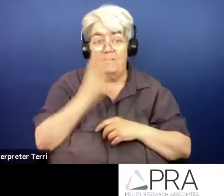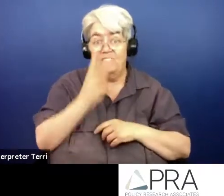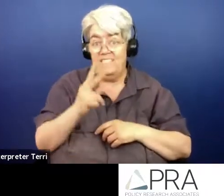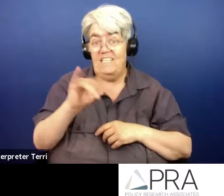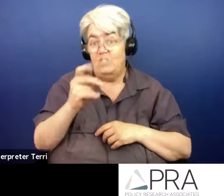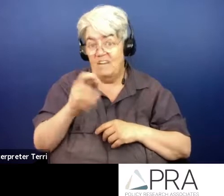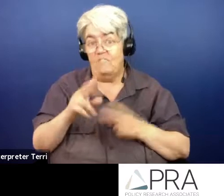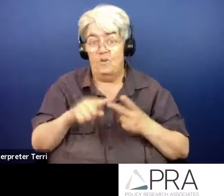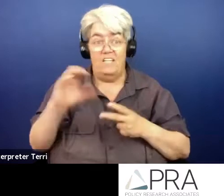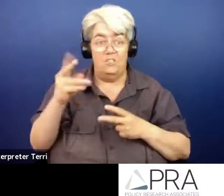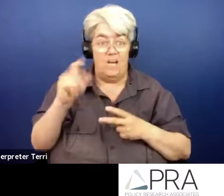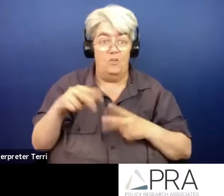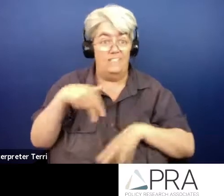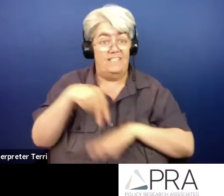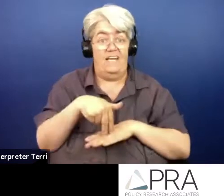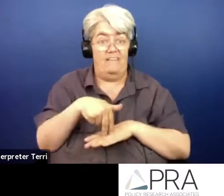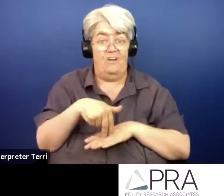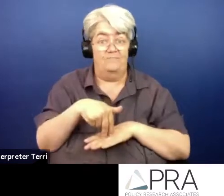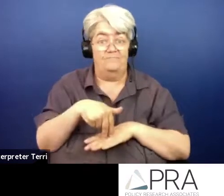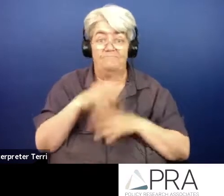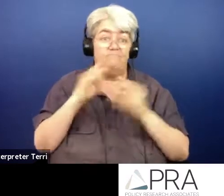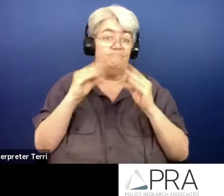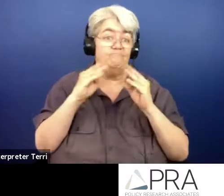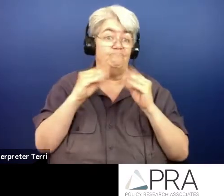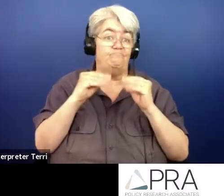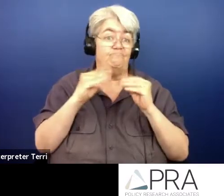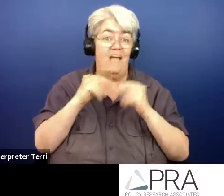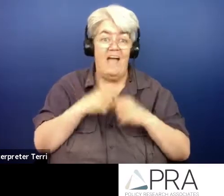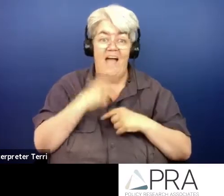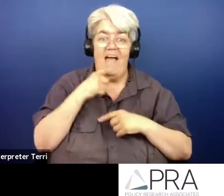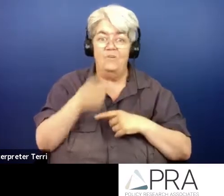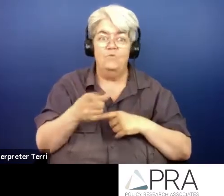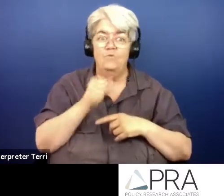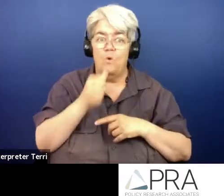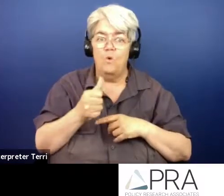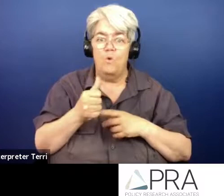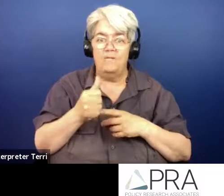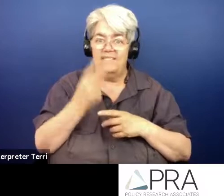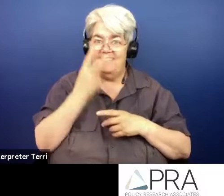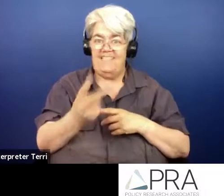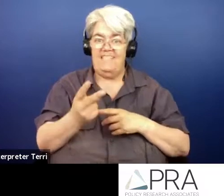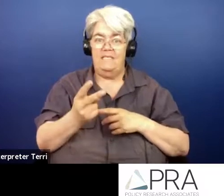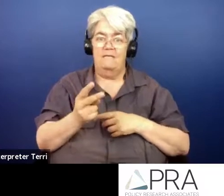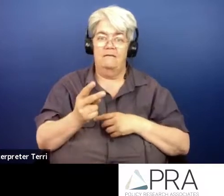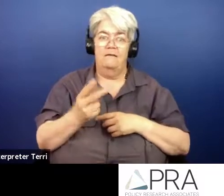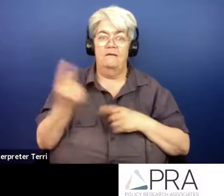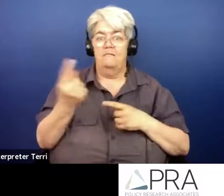just standing there talking and you don't necessarily see someone sitting in a wheelchair